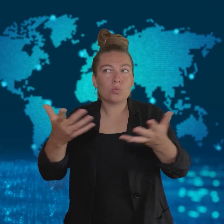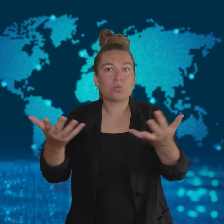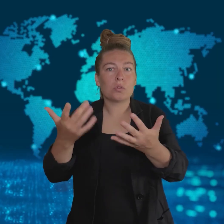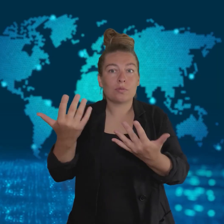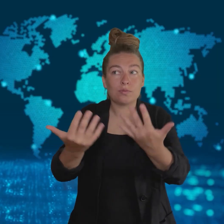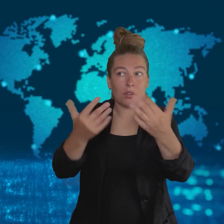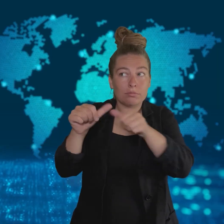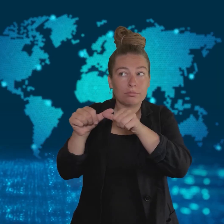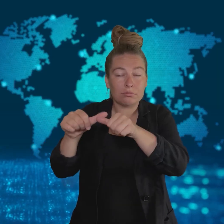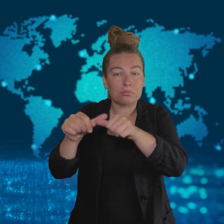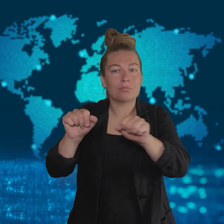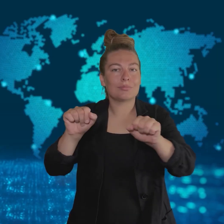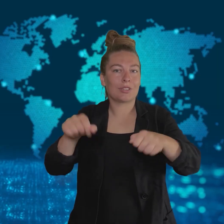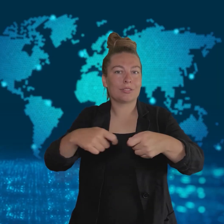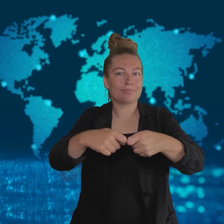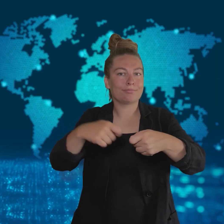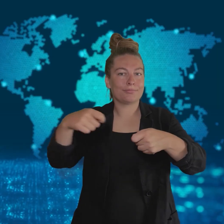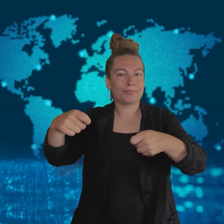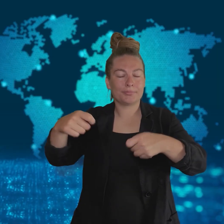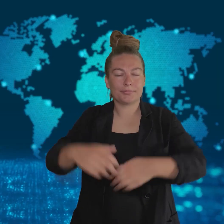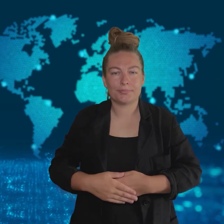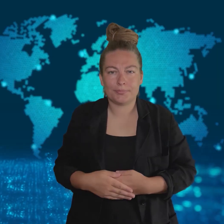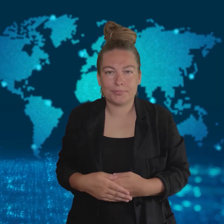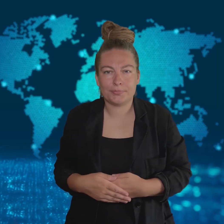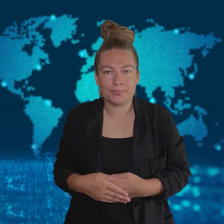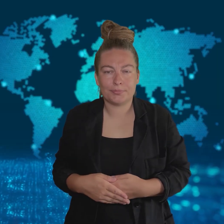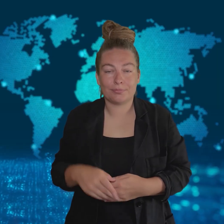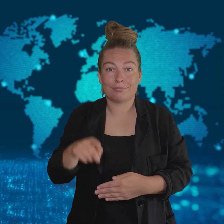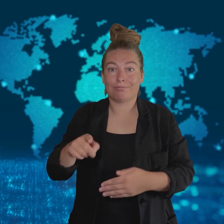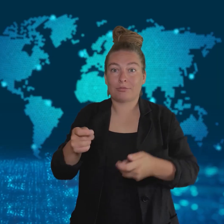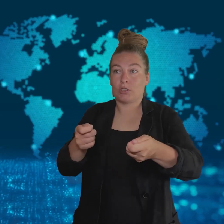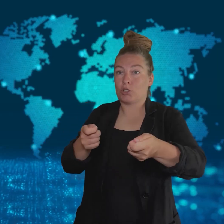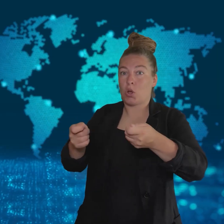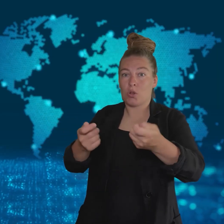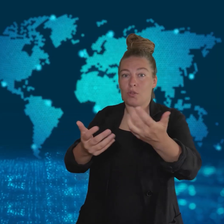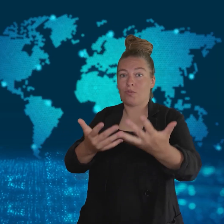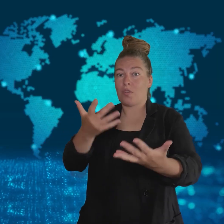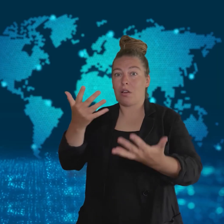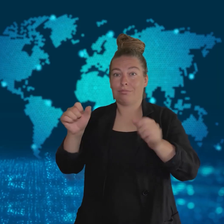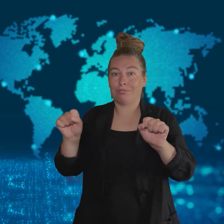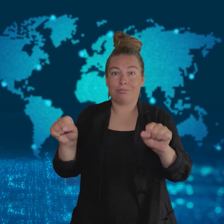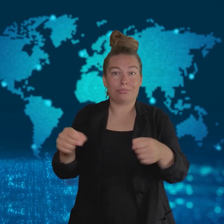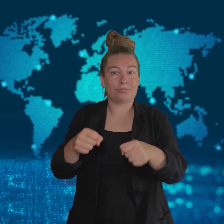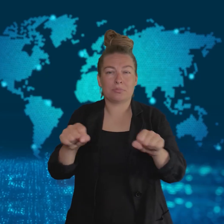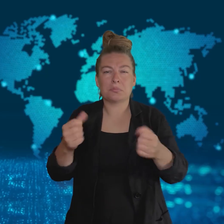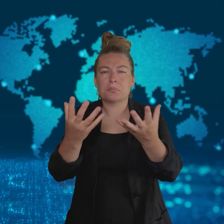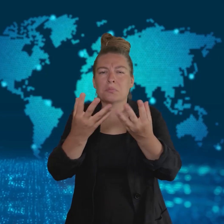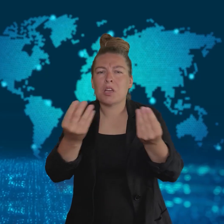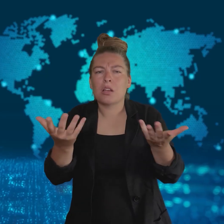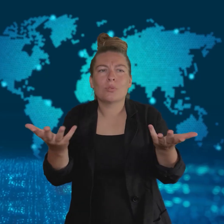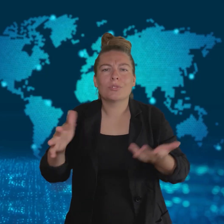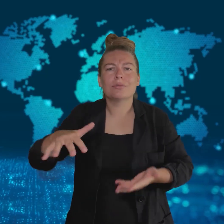Fires continue in wildlands.